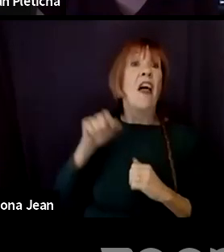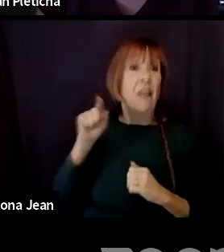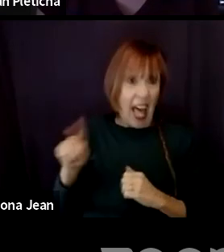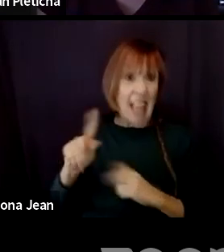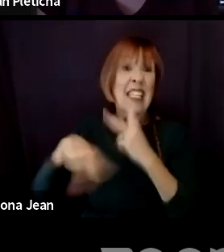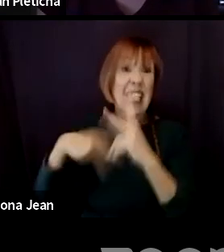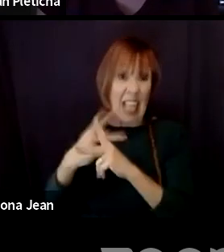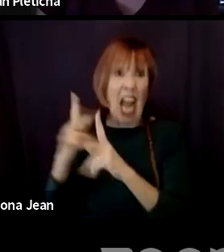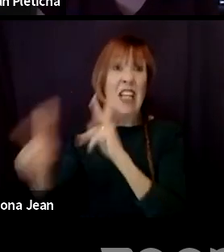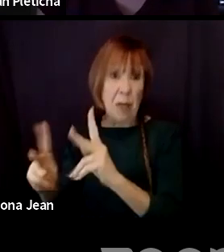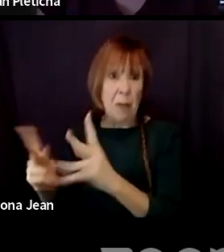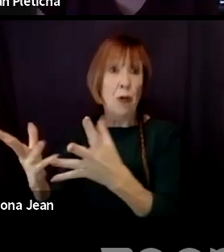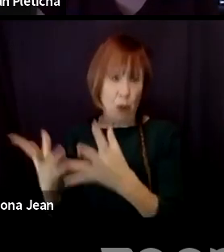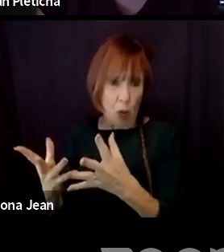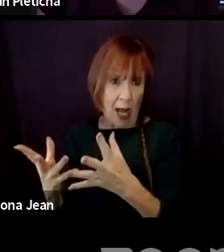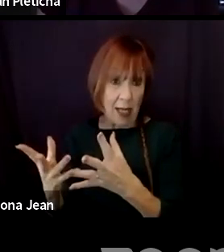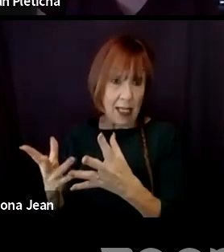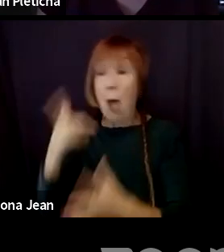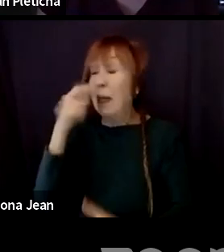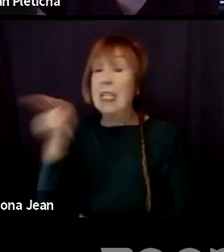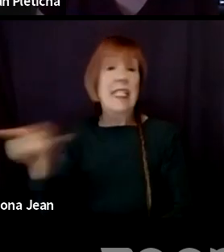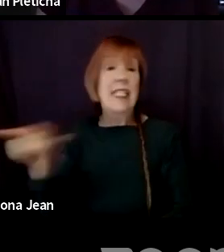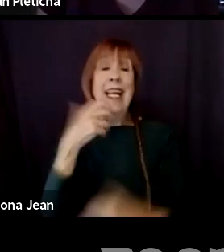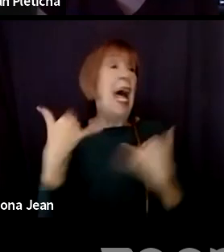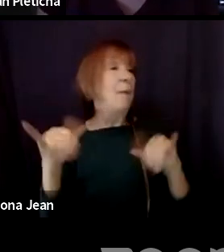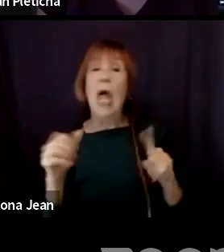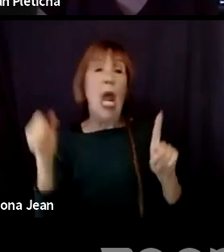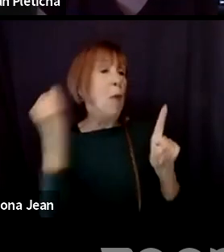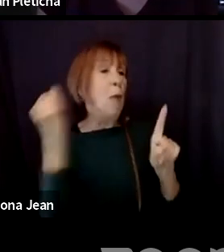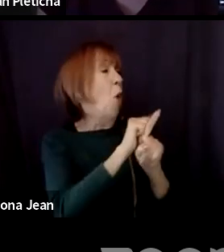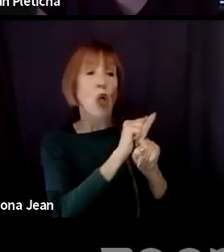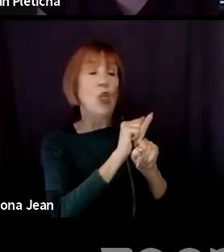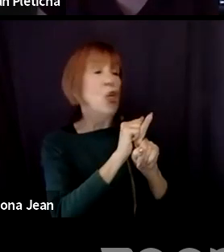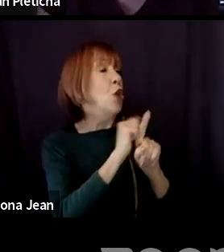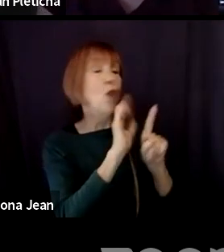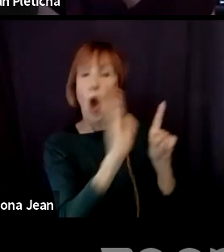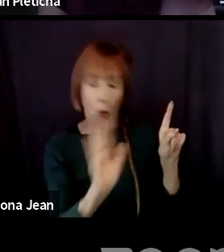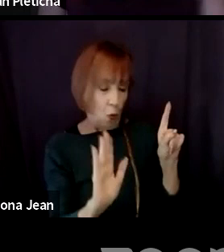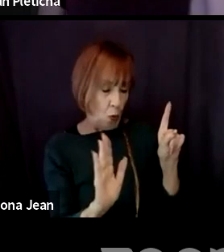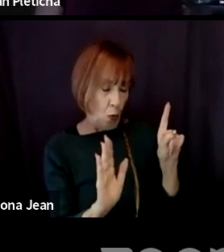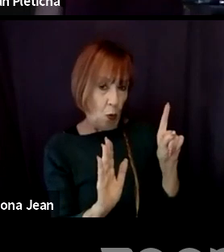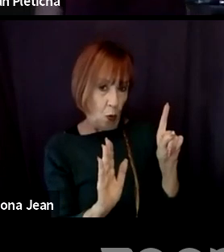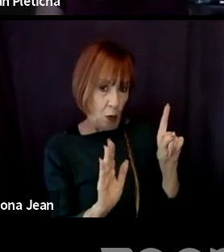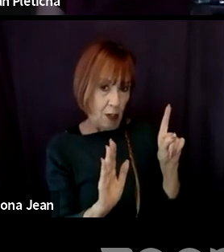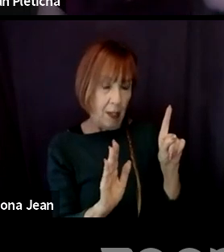because they're not gonna play, right? So you've already filtered out and gotten the script to where you wanted it.